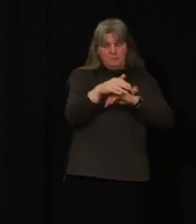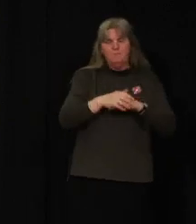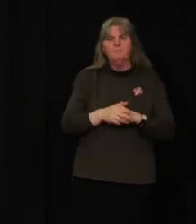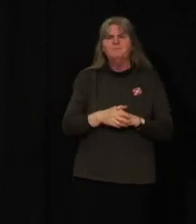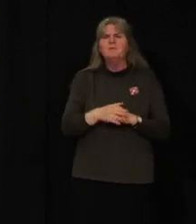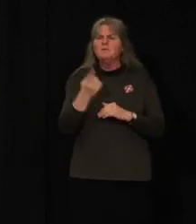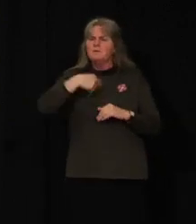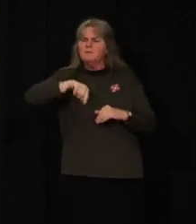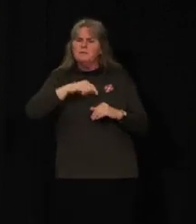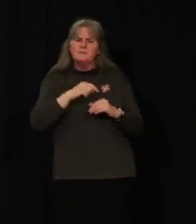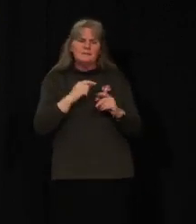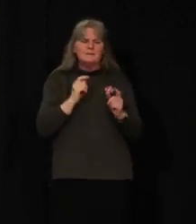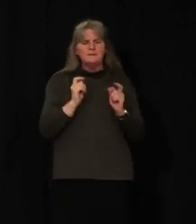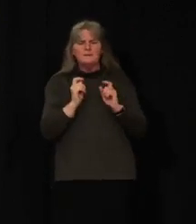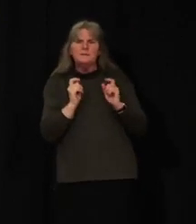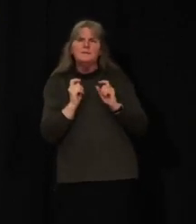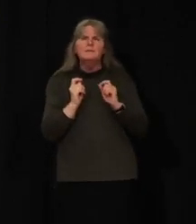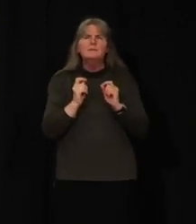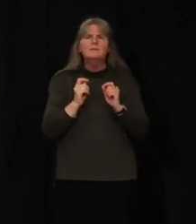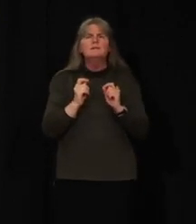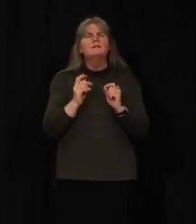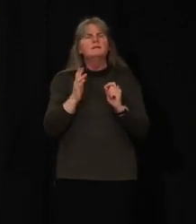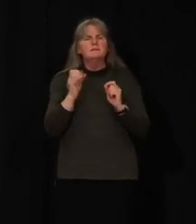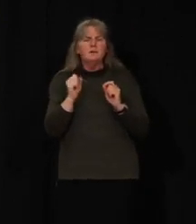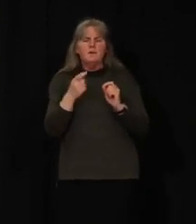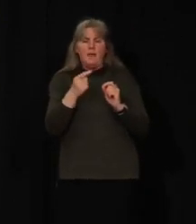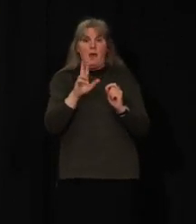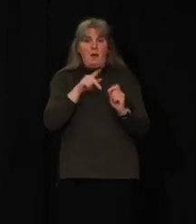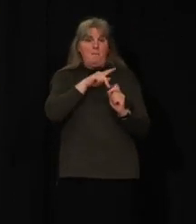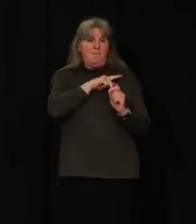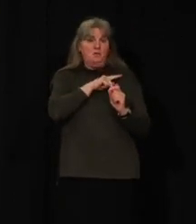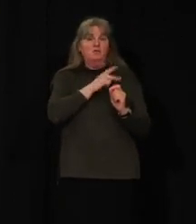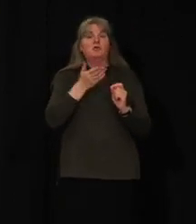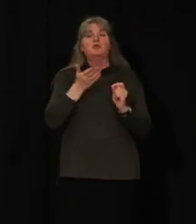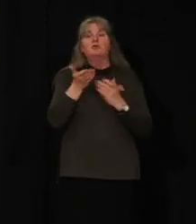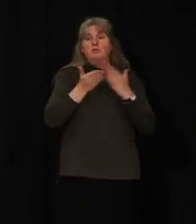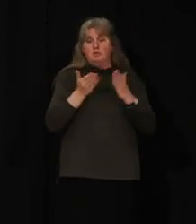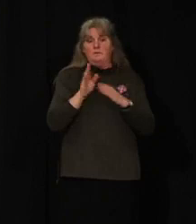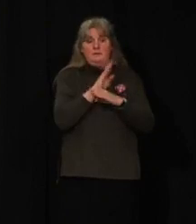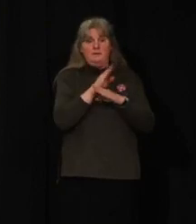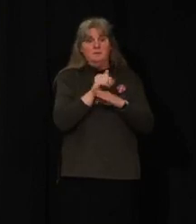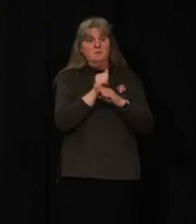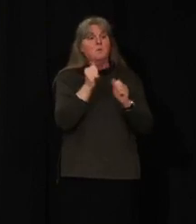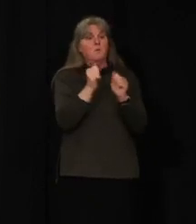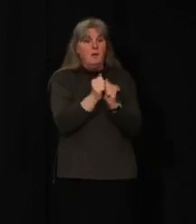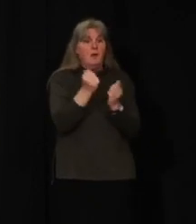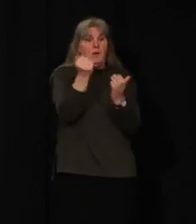we will work to amend the closure orders so that personal service businesses with approved